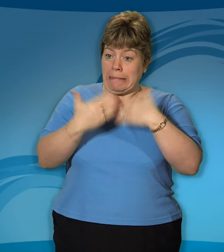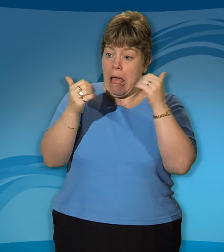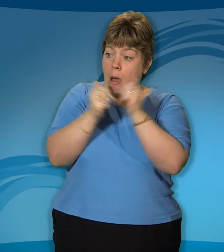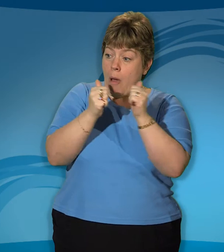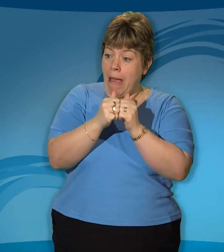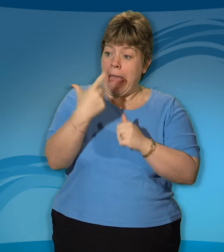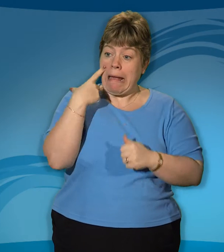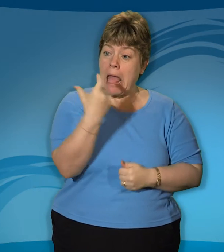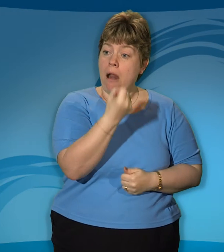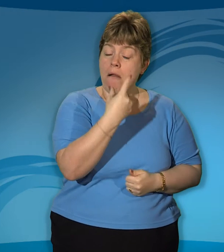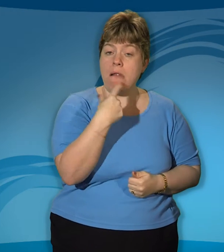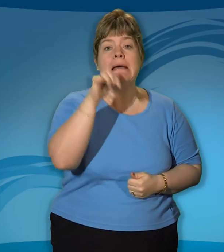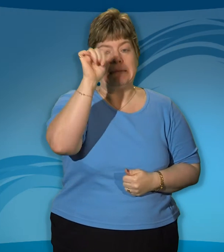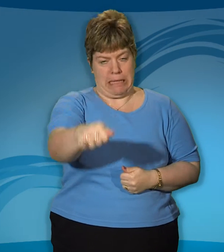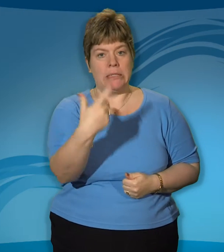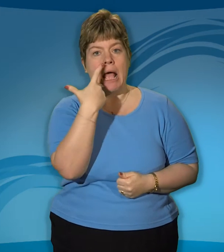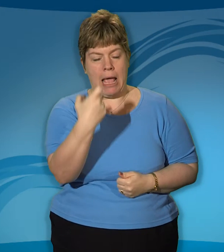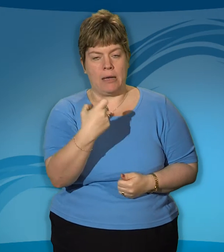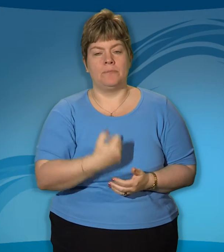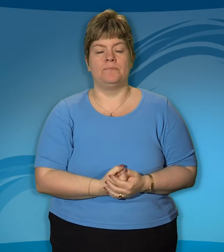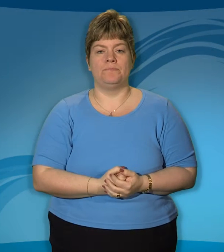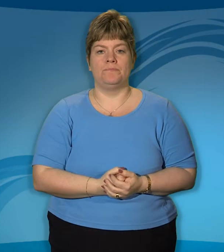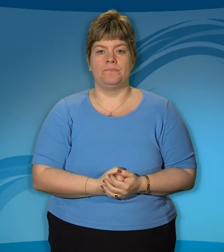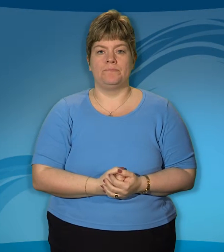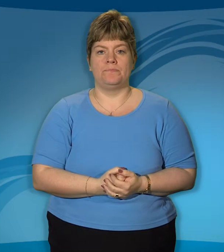of your procedure, unless directed otherwise.